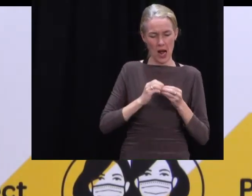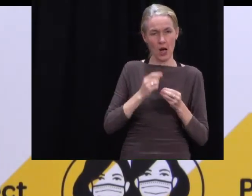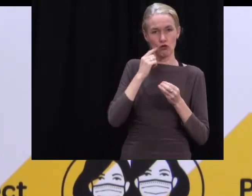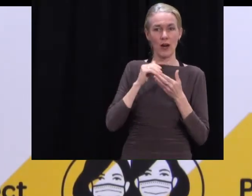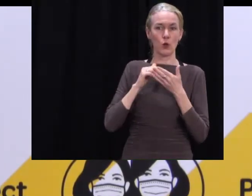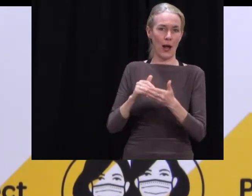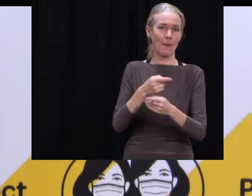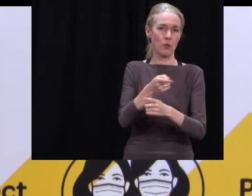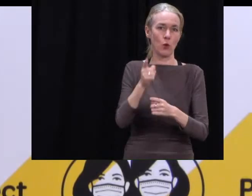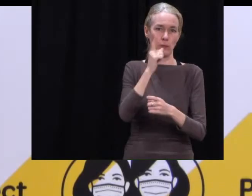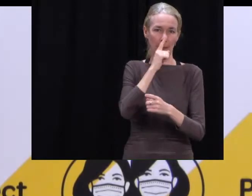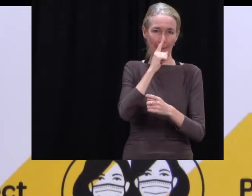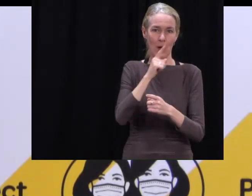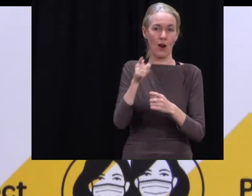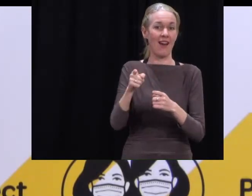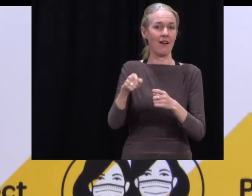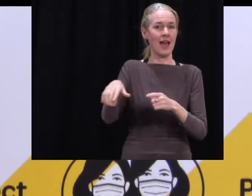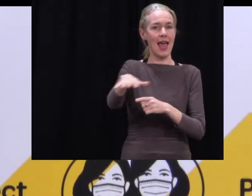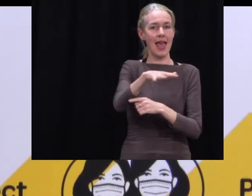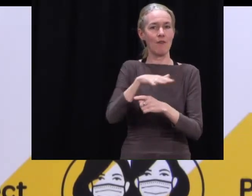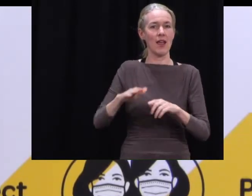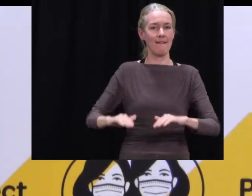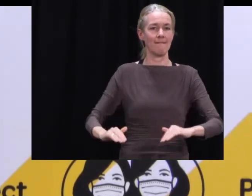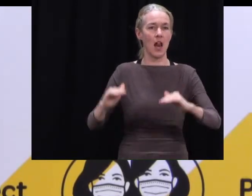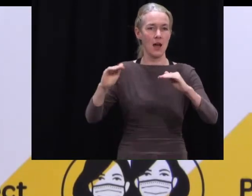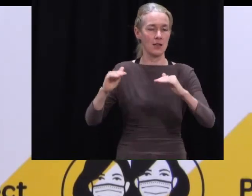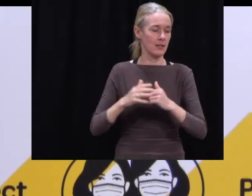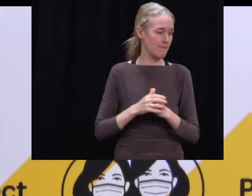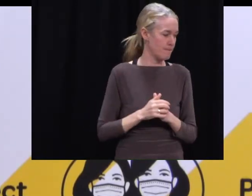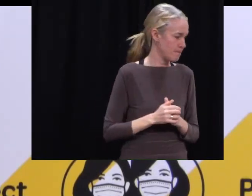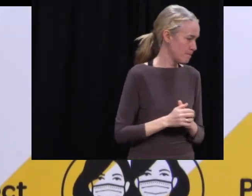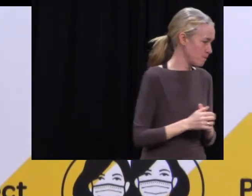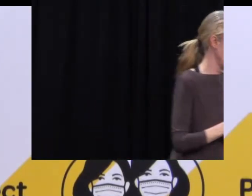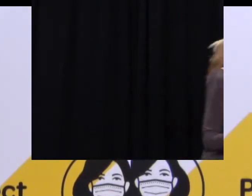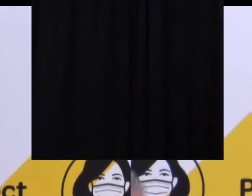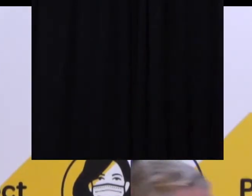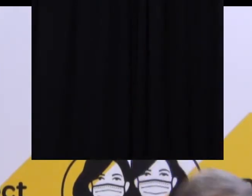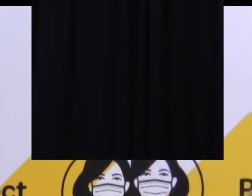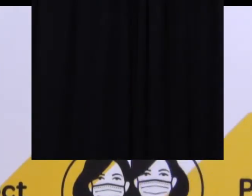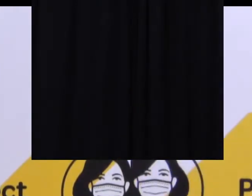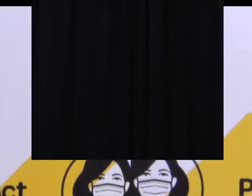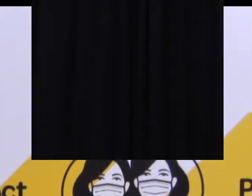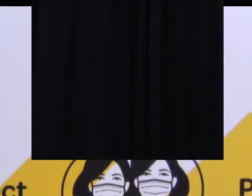people to find new accommodation so that they can